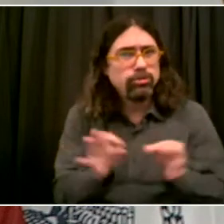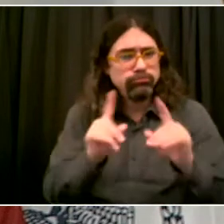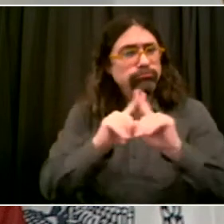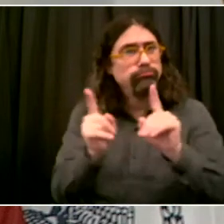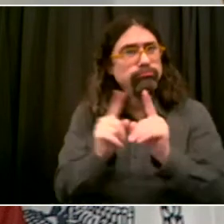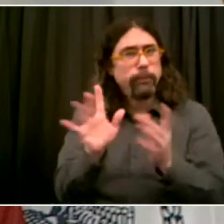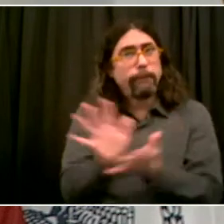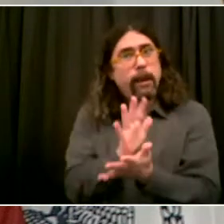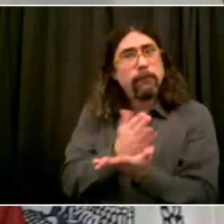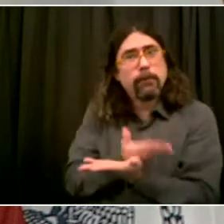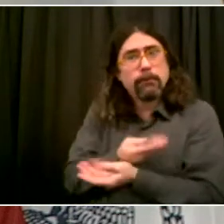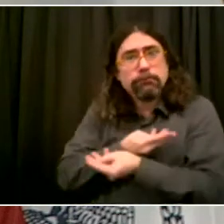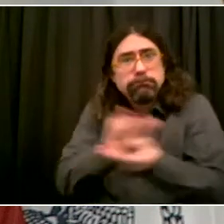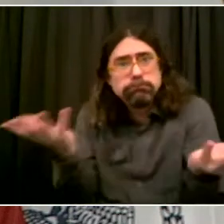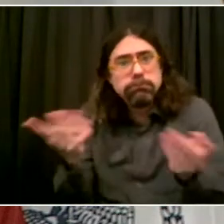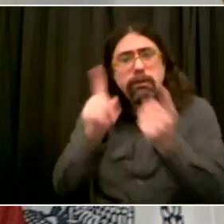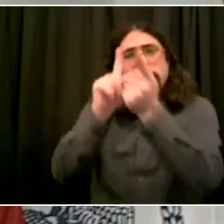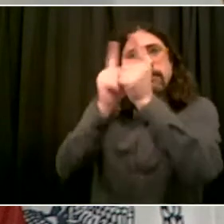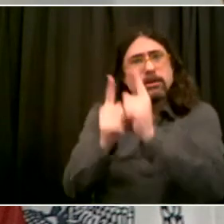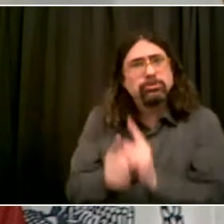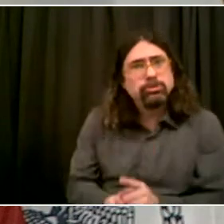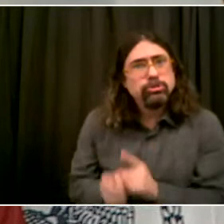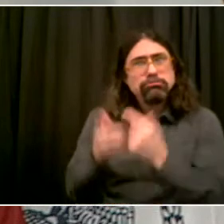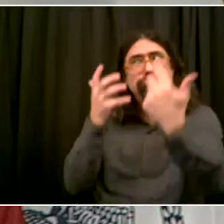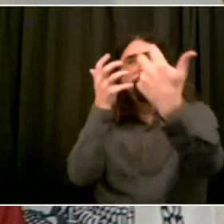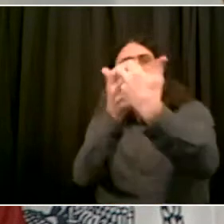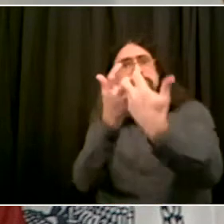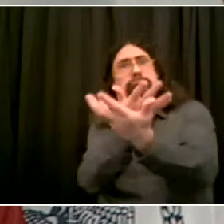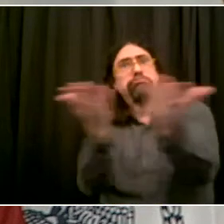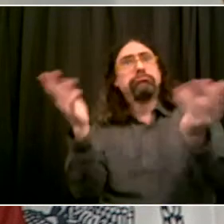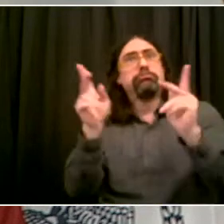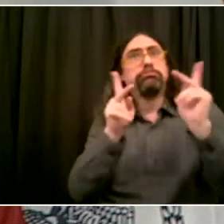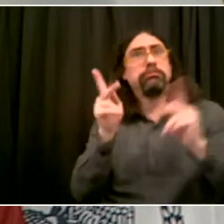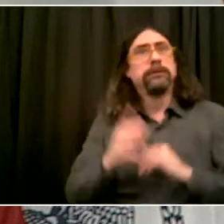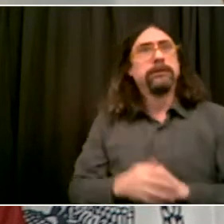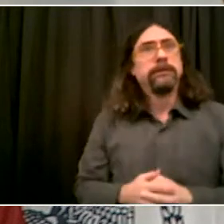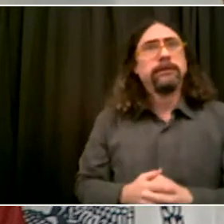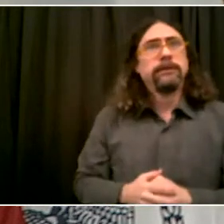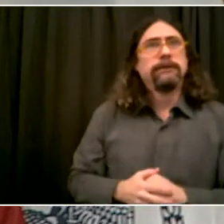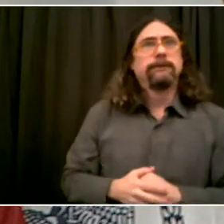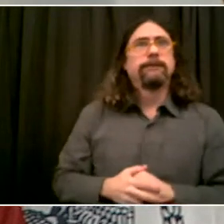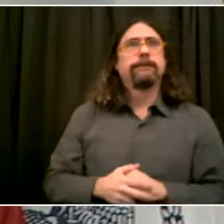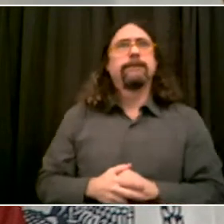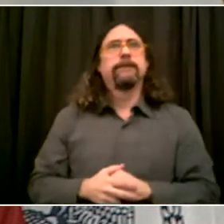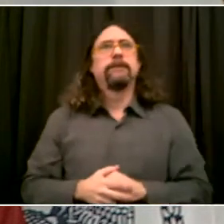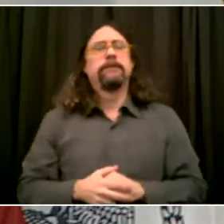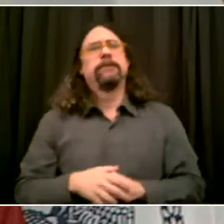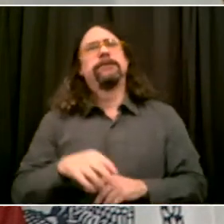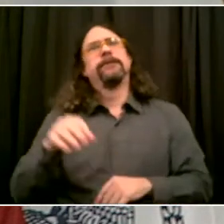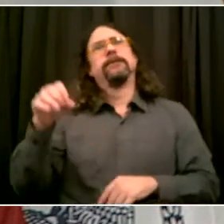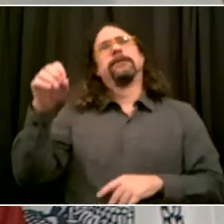GETTING THESE MATERIALS AVAAABILLE IN LANGUAGES OTHER THAN ENGLISH. LET ME TEST THE QUESTION WITH DOSTER EASTERLING AND